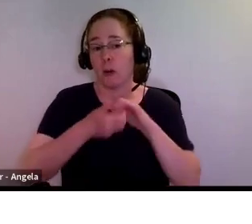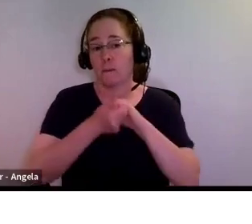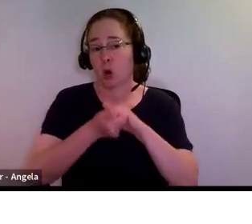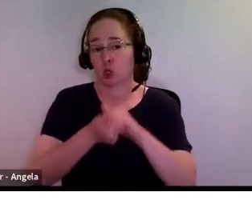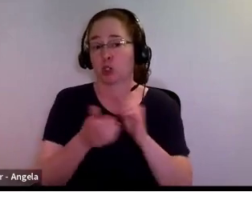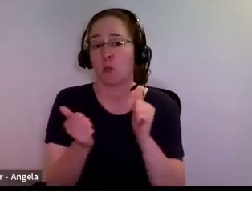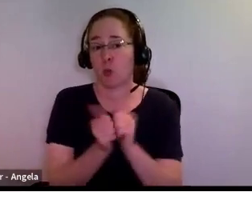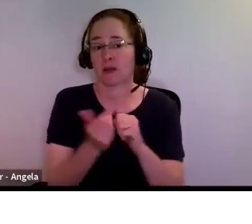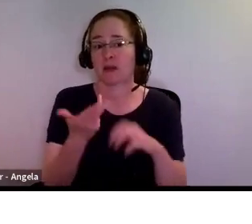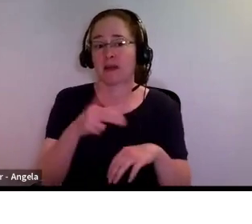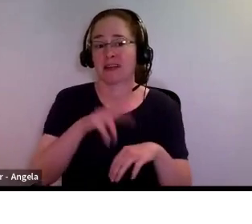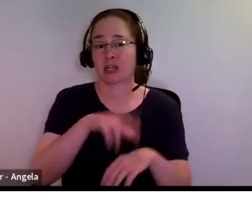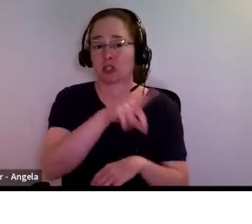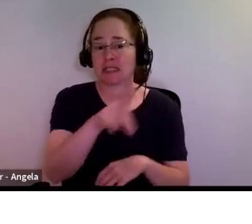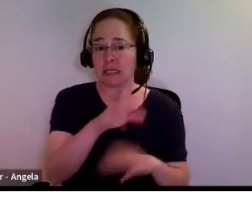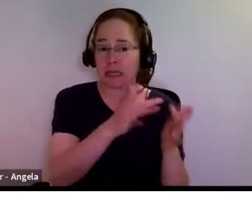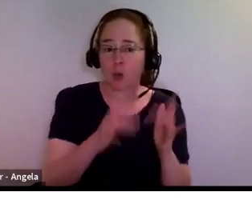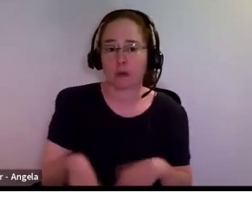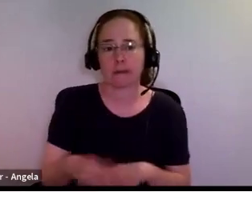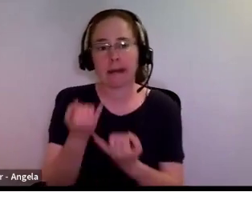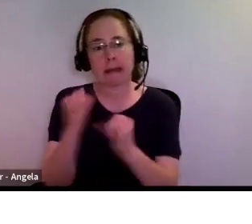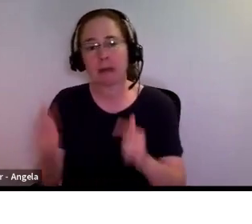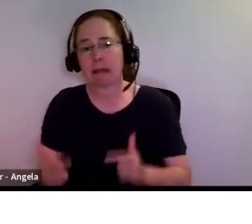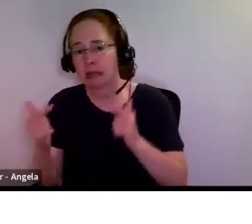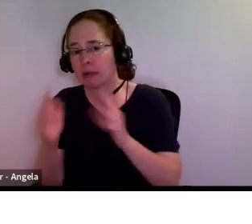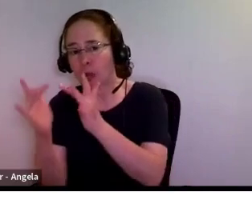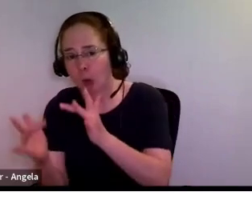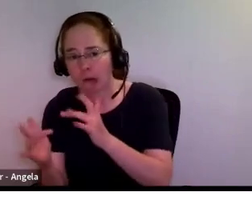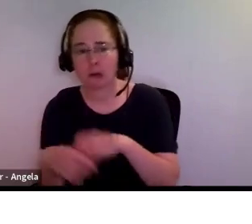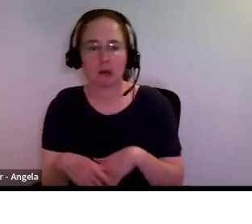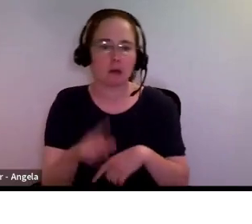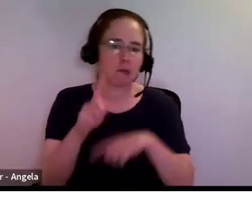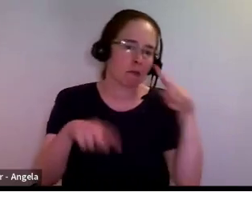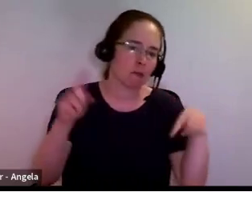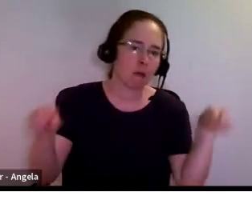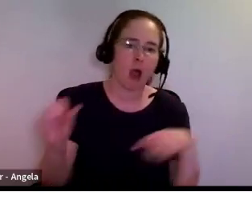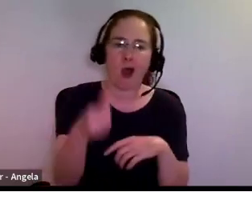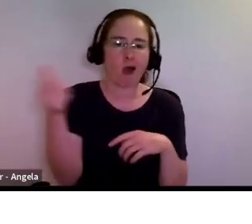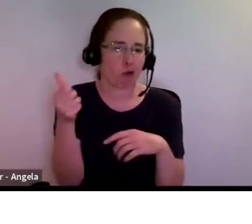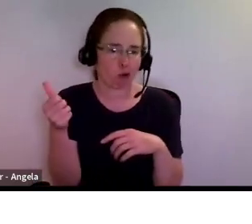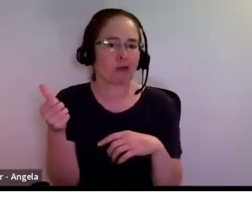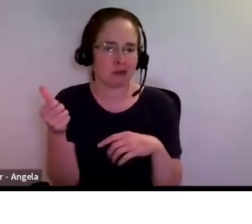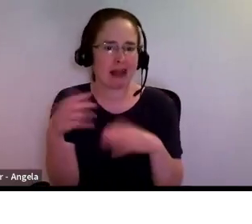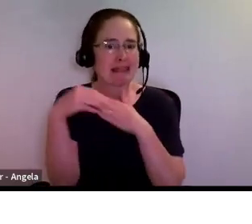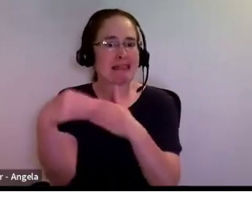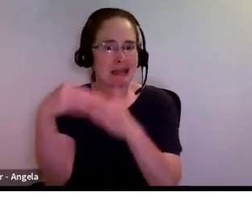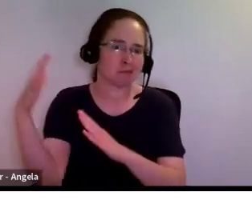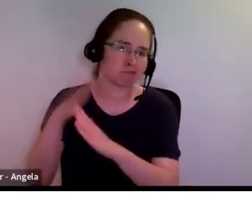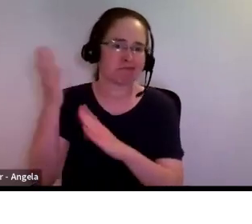National DD network, the National Independent Living network and a number of other leading national organizations